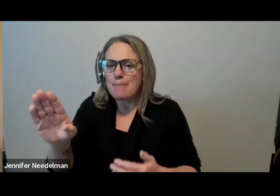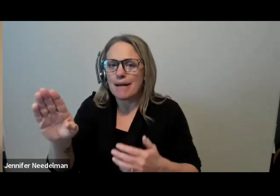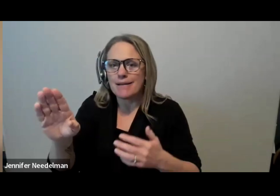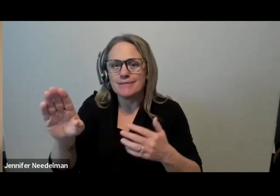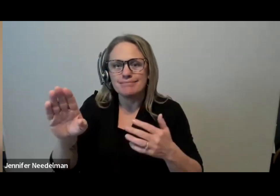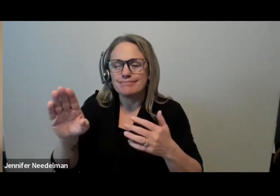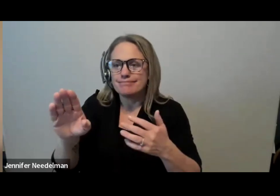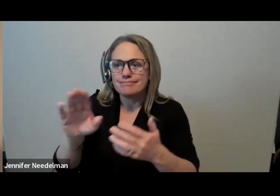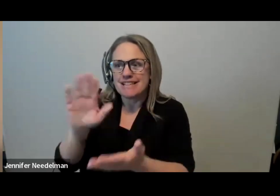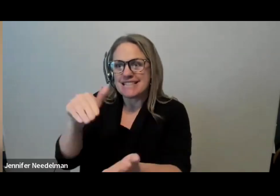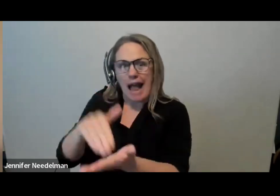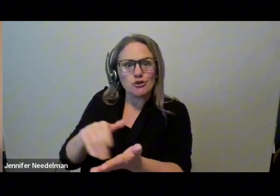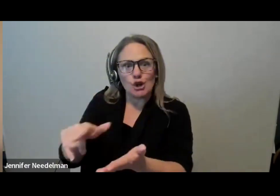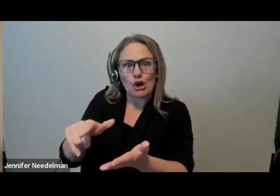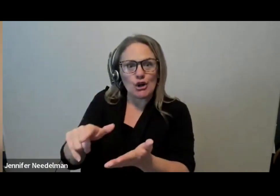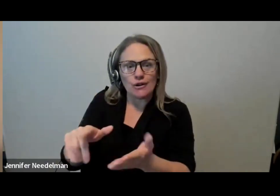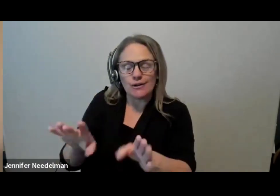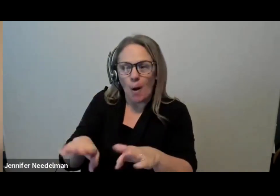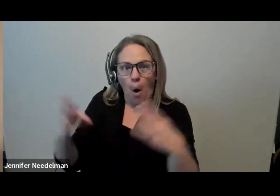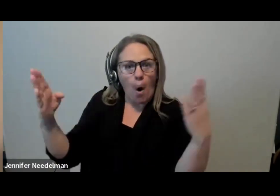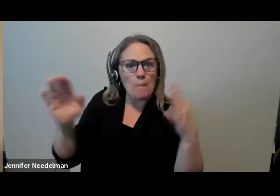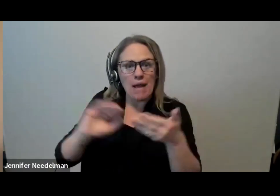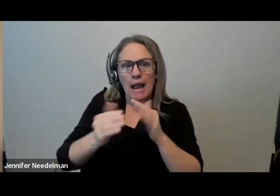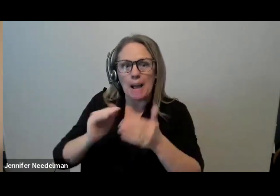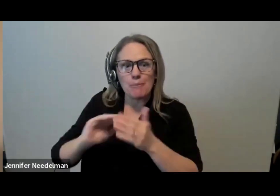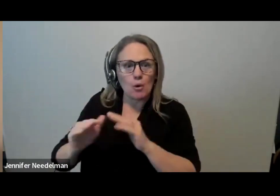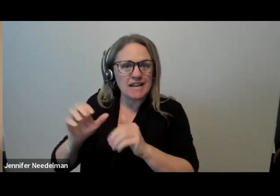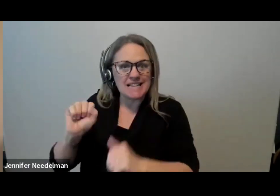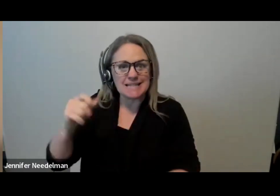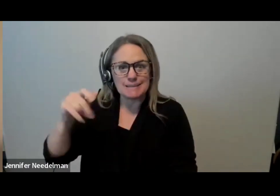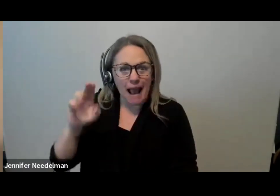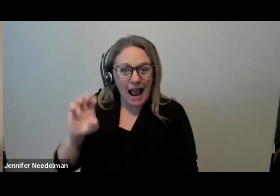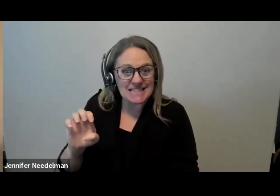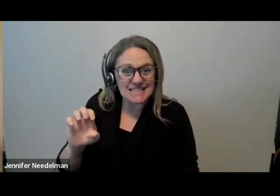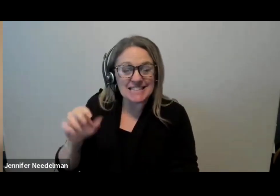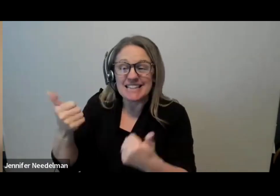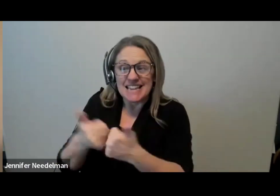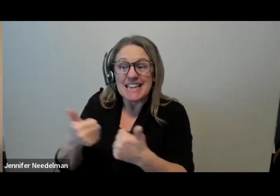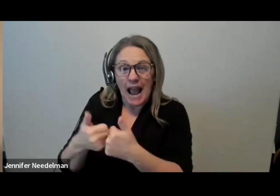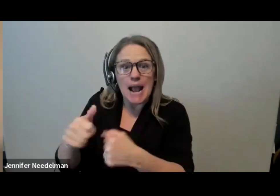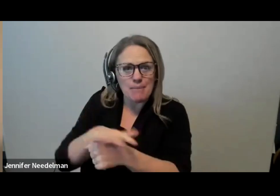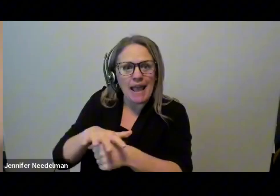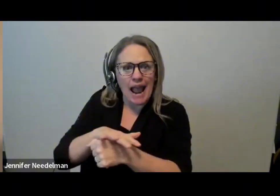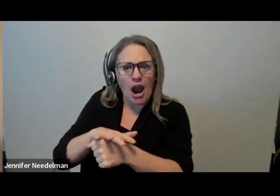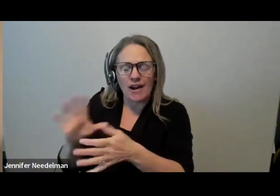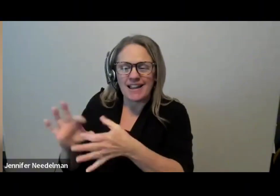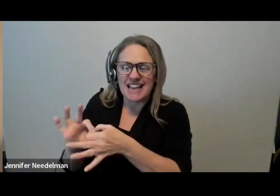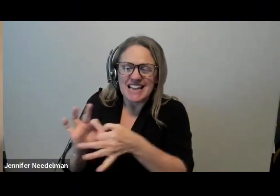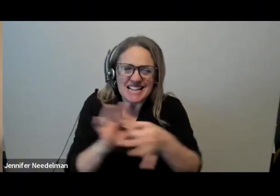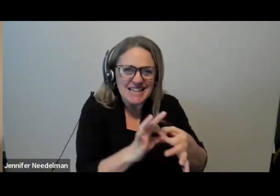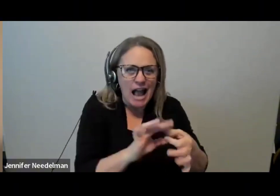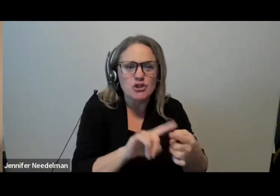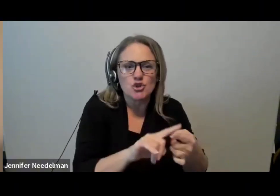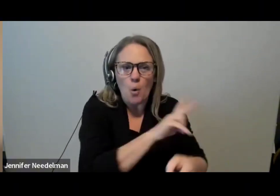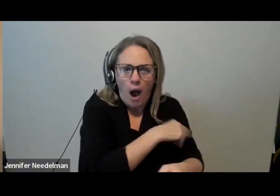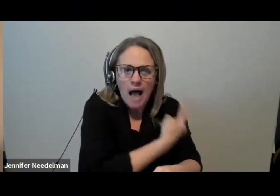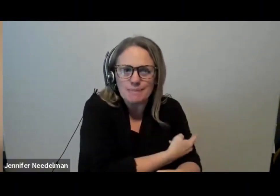just open community space type of gaming areas, usually attached to a healthcare facility. And it's where people with a variety